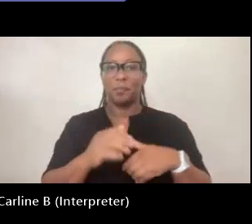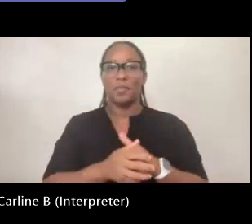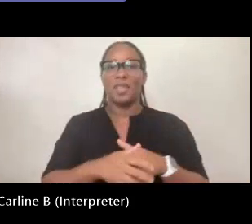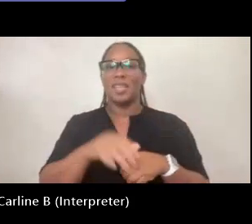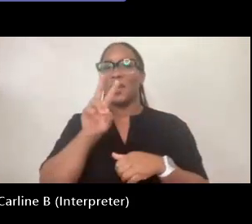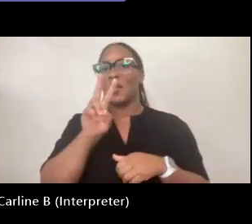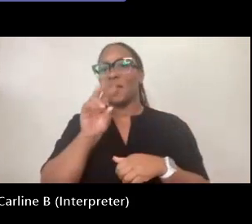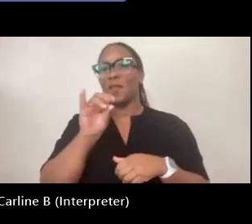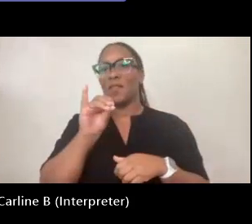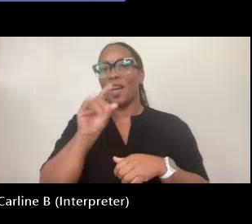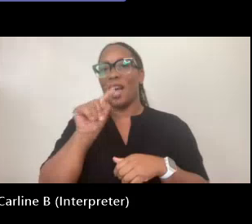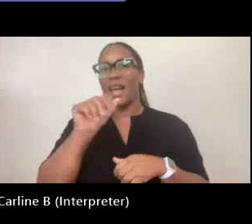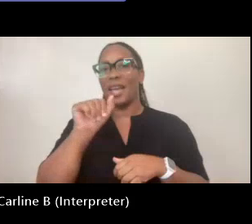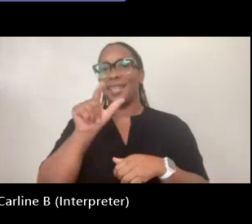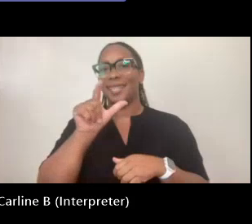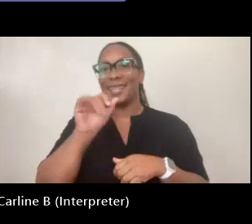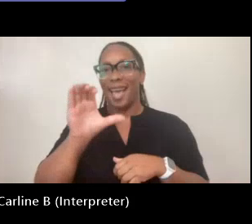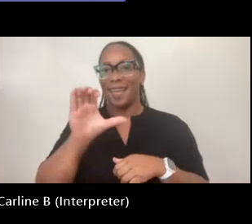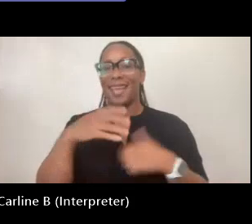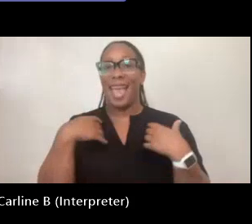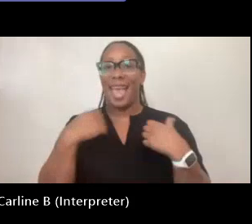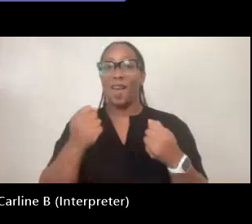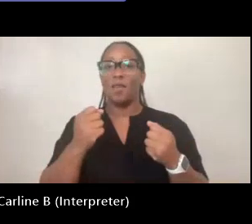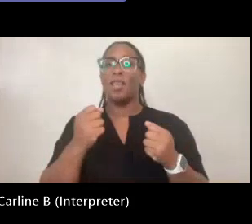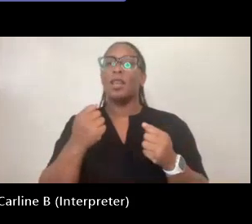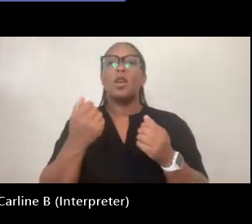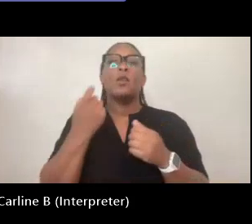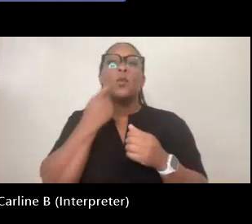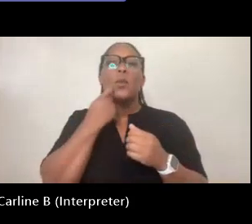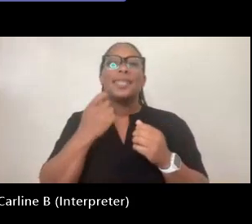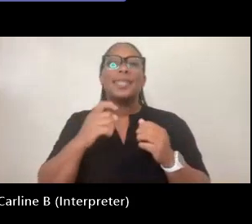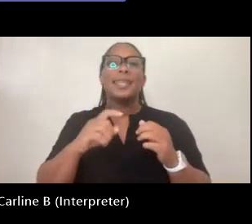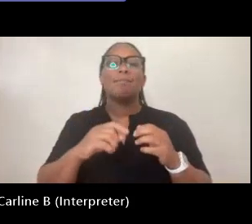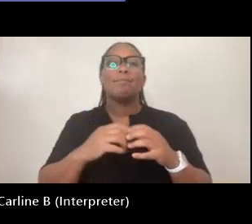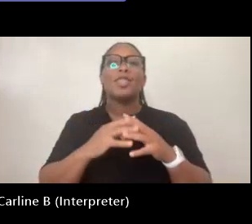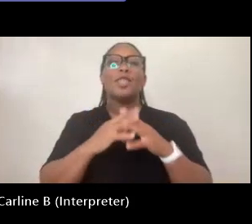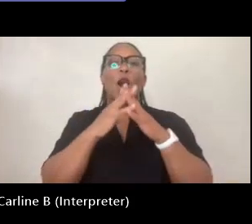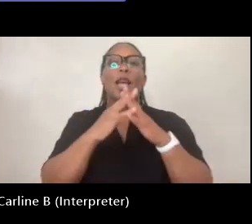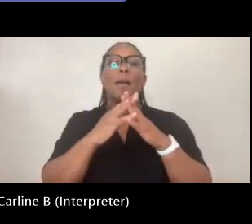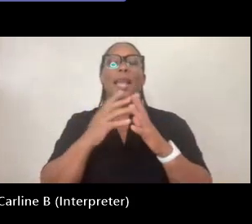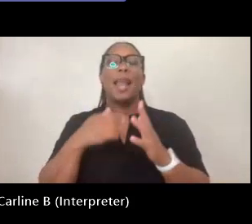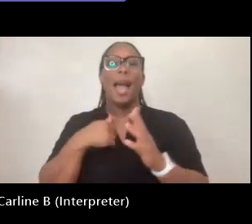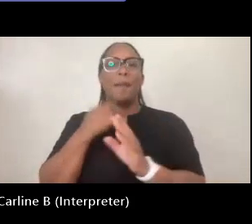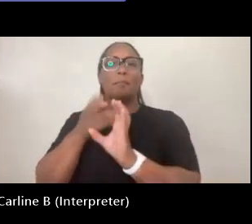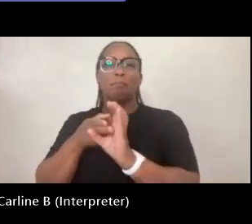Vitalic Health is a new startup that I recently became familiar with that I'm really impressed by.